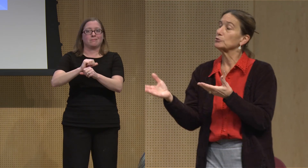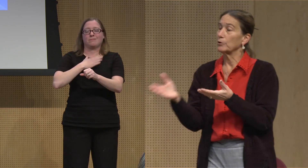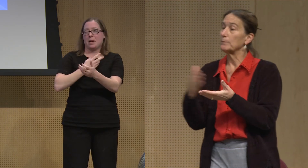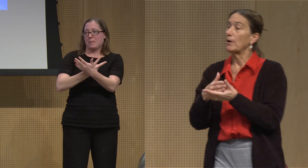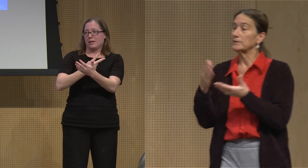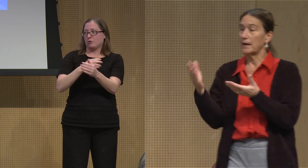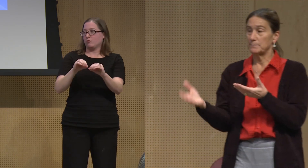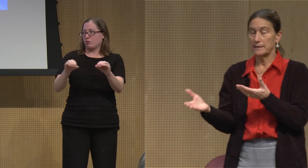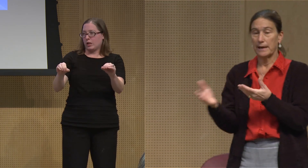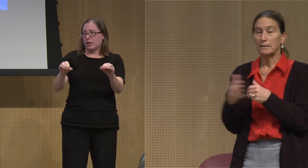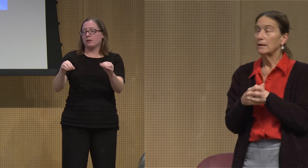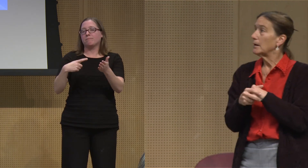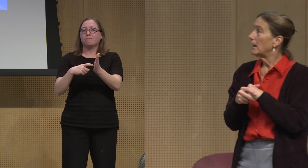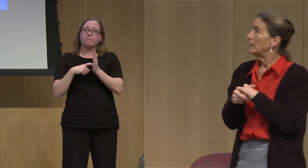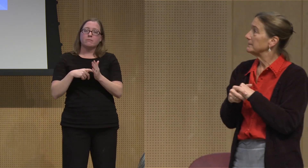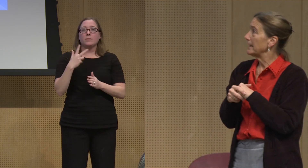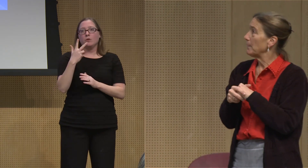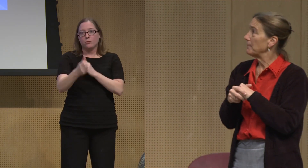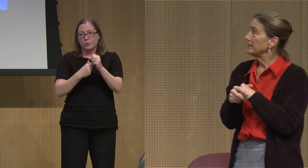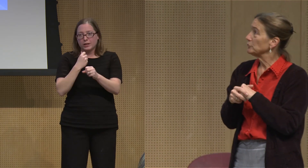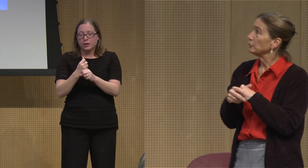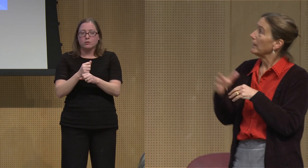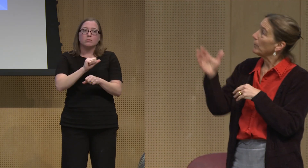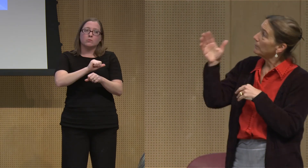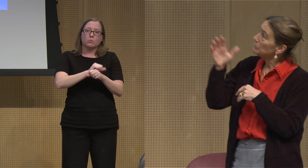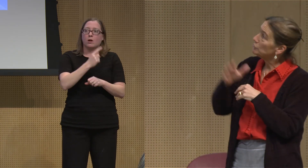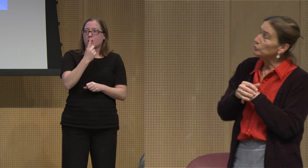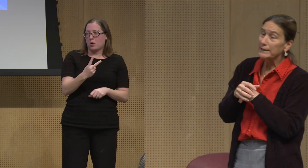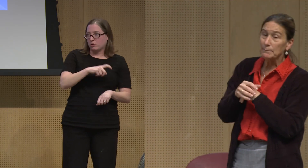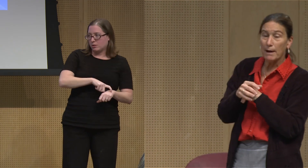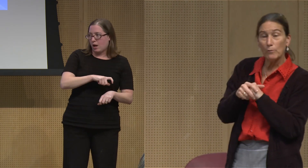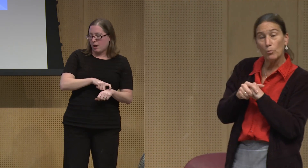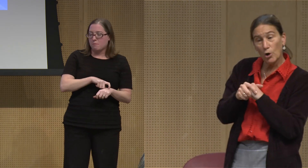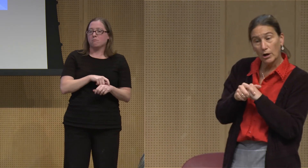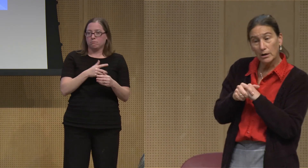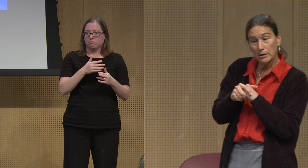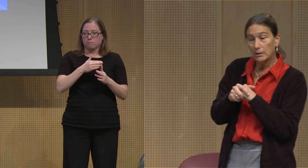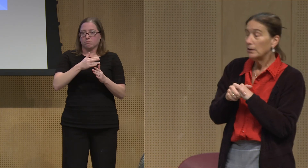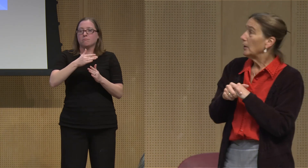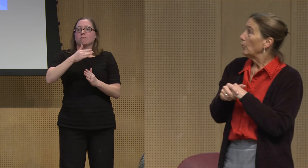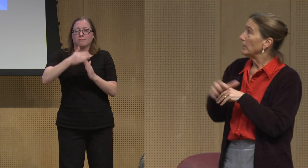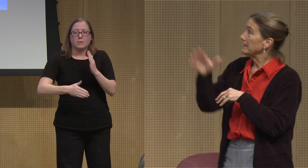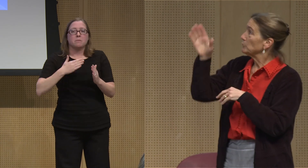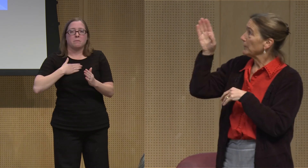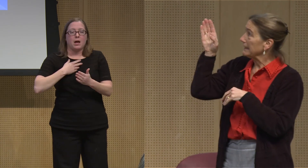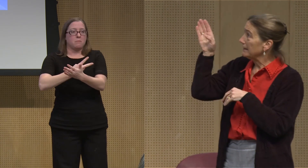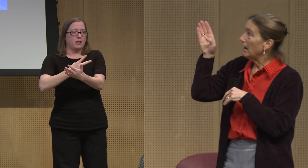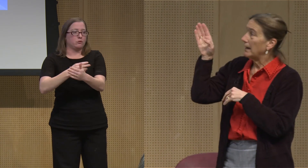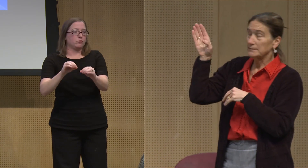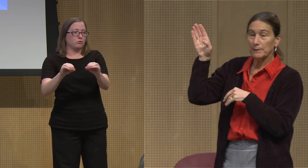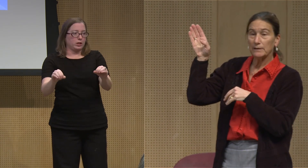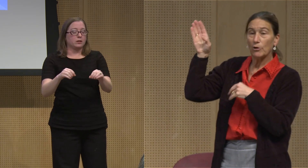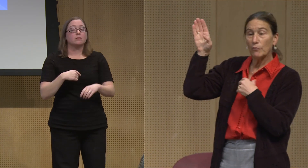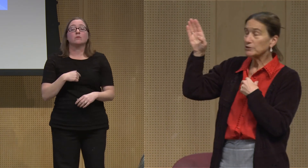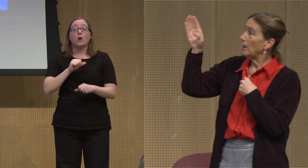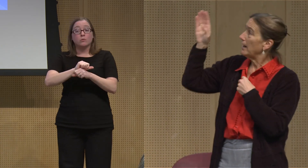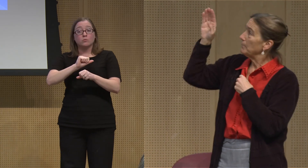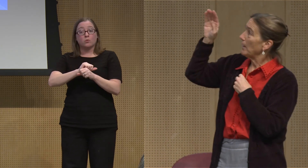PART-TIME TO GET--UH, TO GET MY MASTER'S DEGREE. NOW WHAT I WAS DOING IN MY WORK WAS I WAS WORKING IN A HOSPITAL, AND OVER TIME, I WORKED